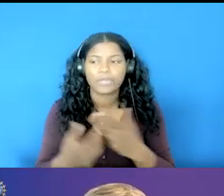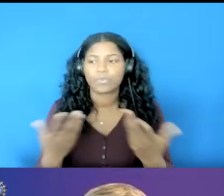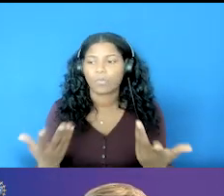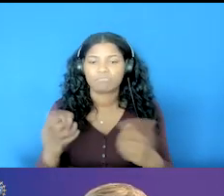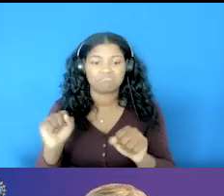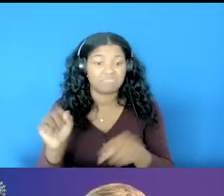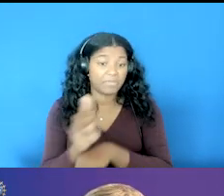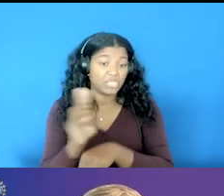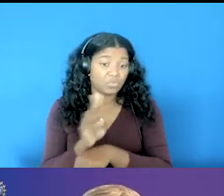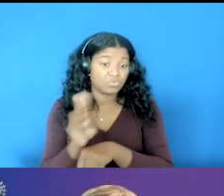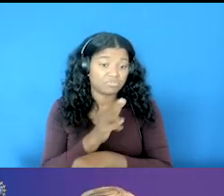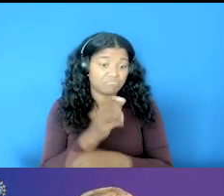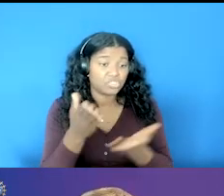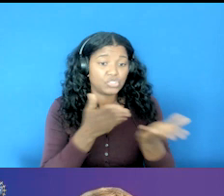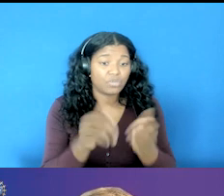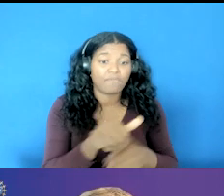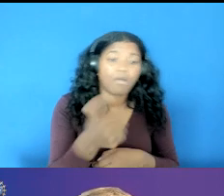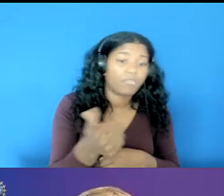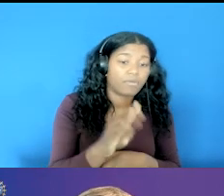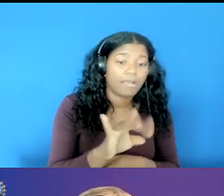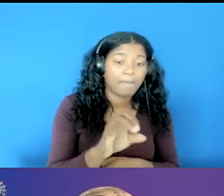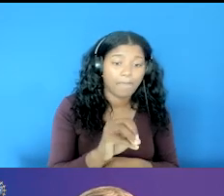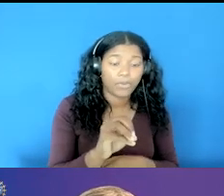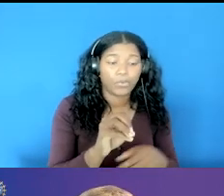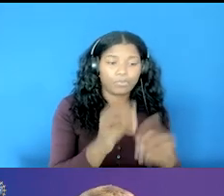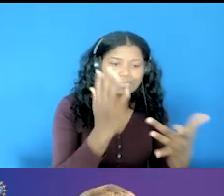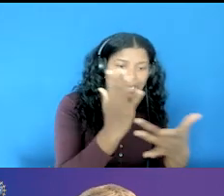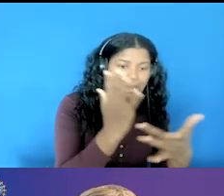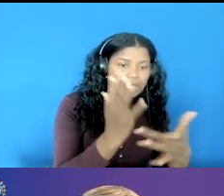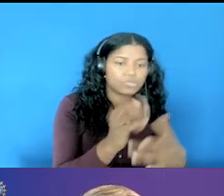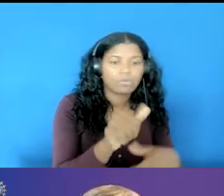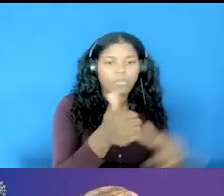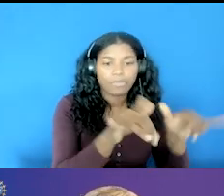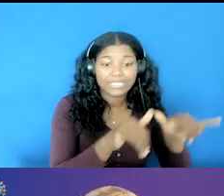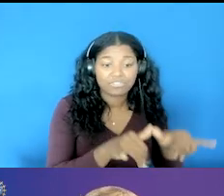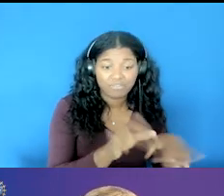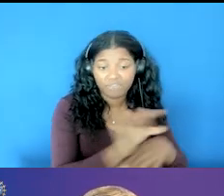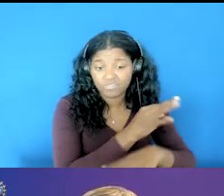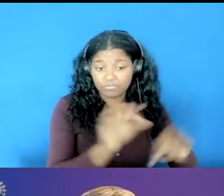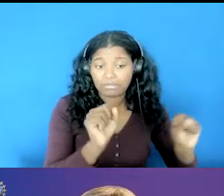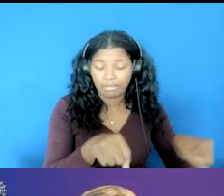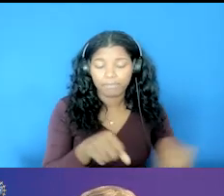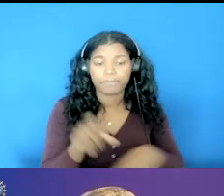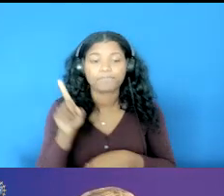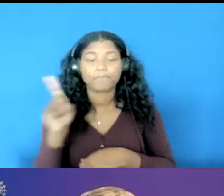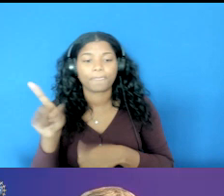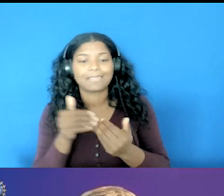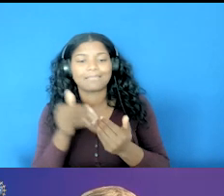to serve other biotechnology or bioengineering functions. The next submission deadline is August 2024.